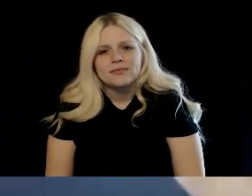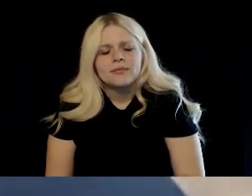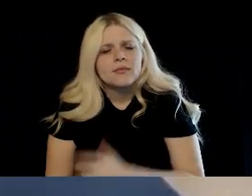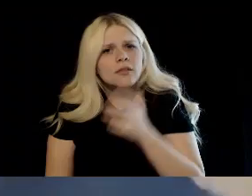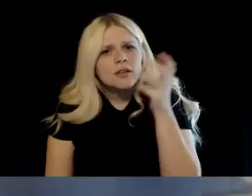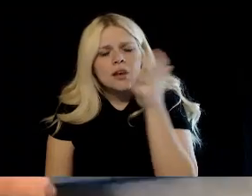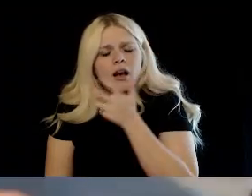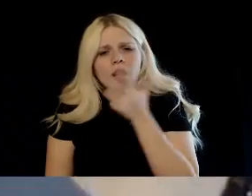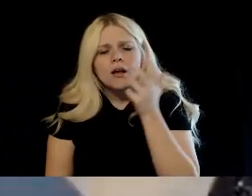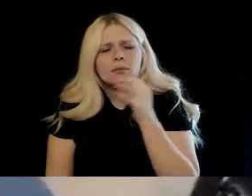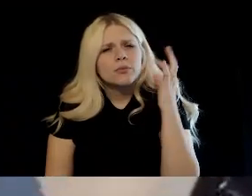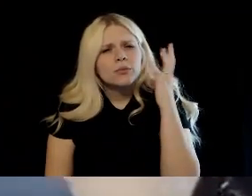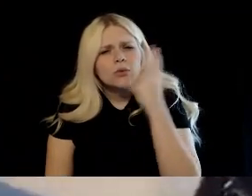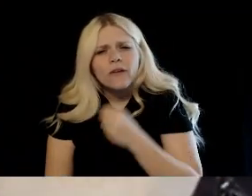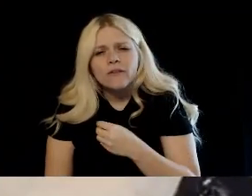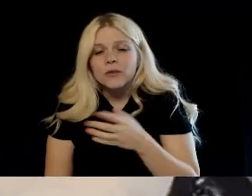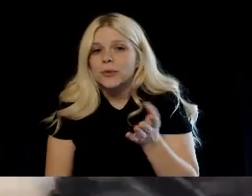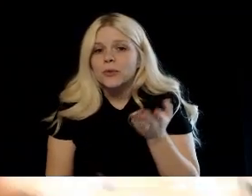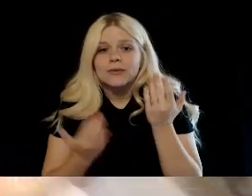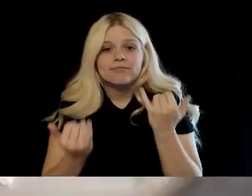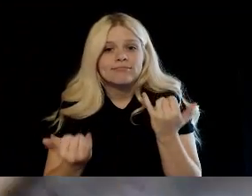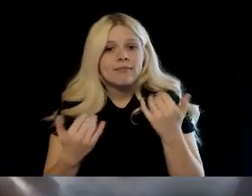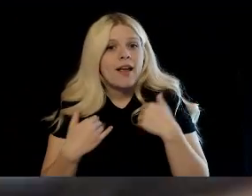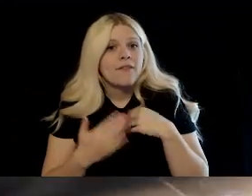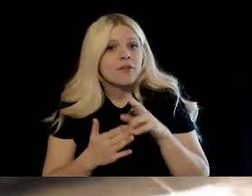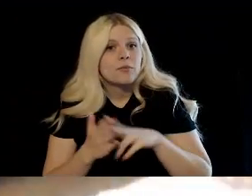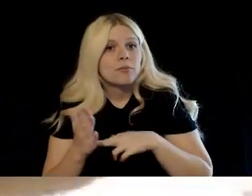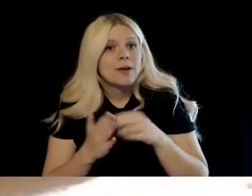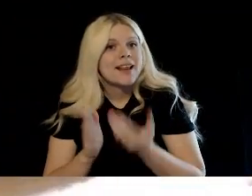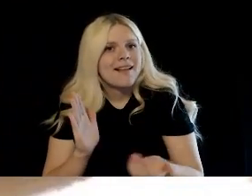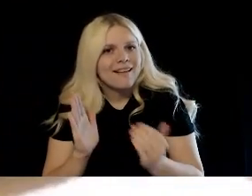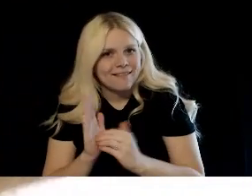So then you just have enough paint for the second one? Joann: Yep. Can you pull it towards you?